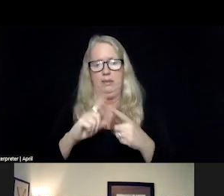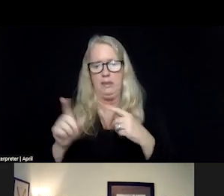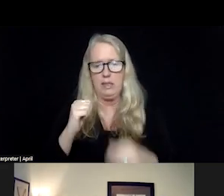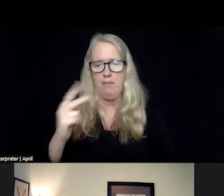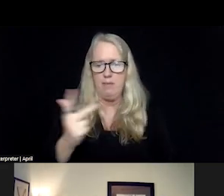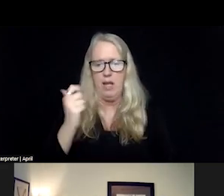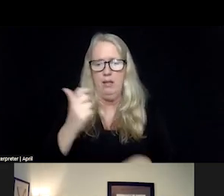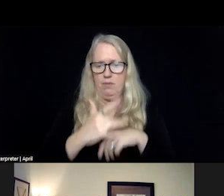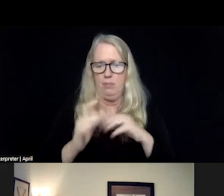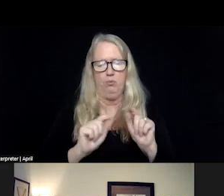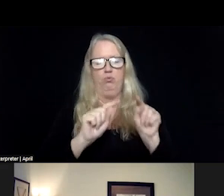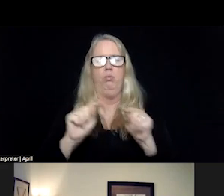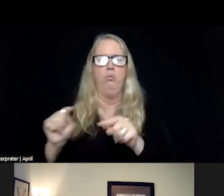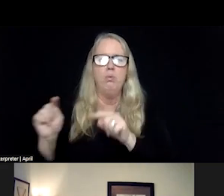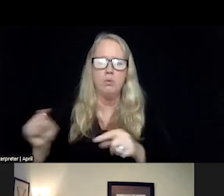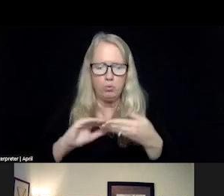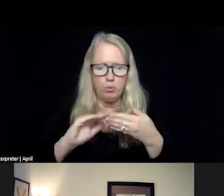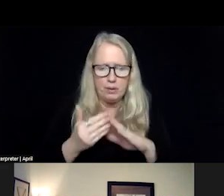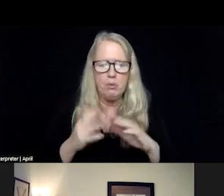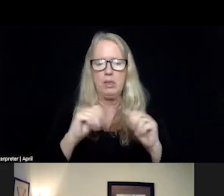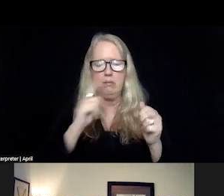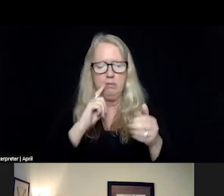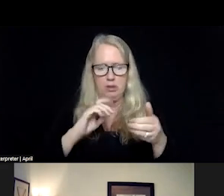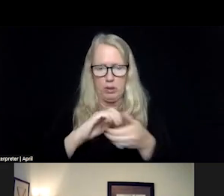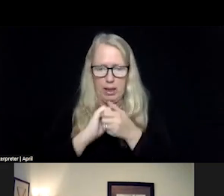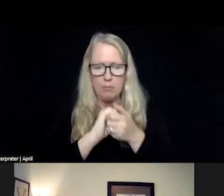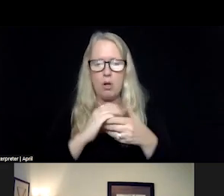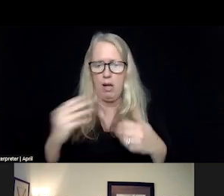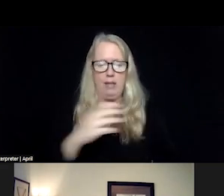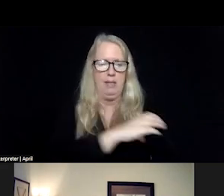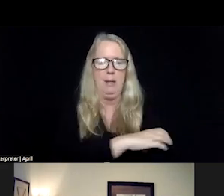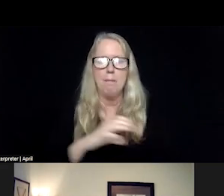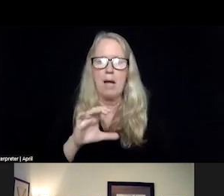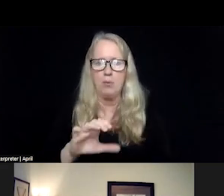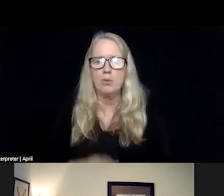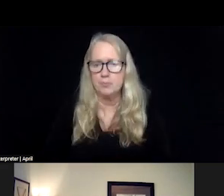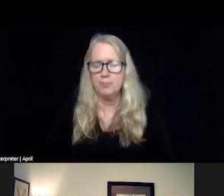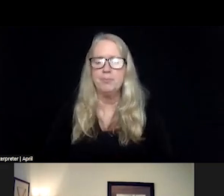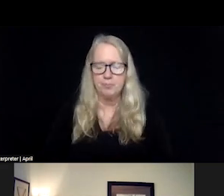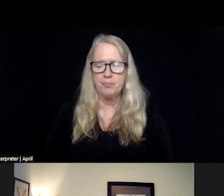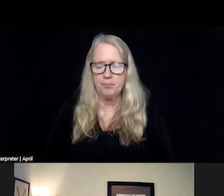TO GO OUT AND COLLABORATE AND CREATE POWER.